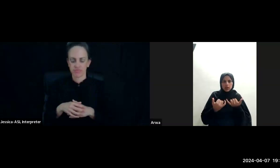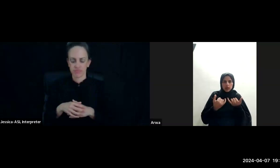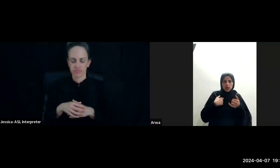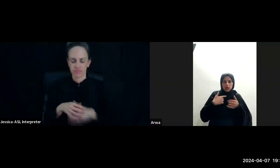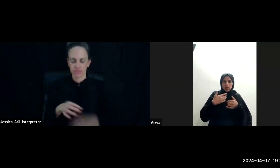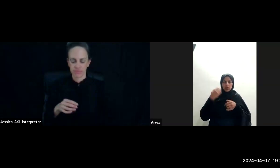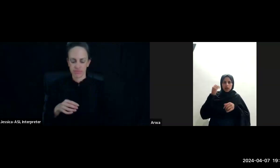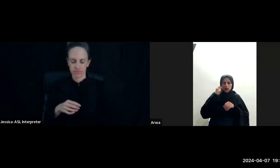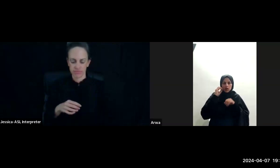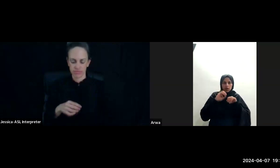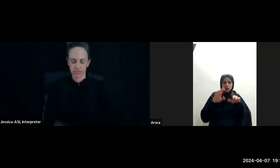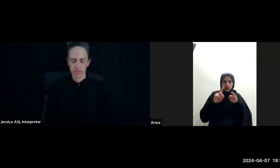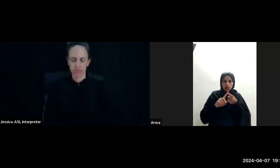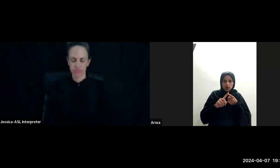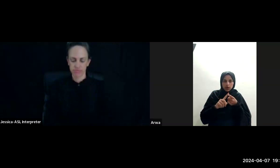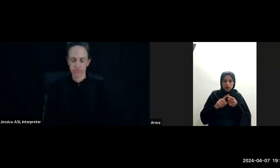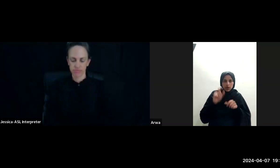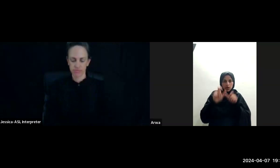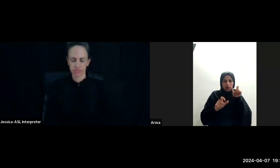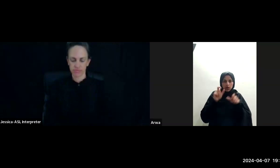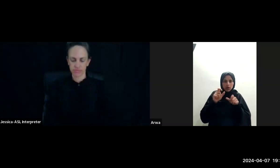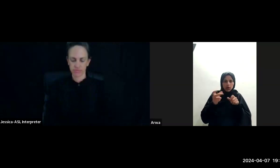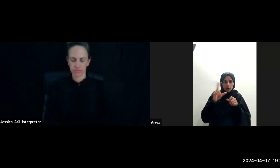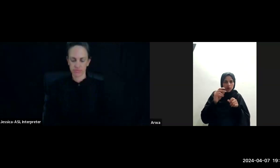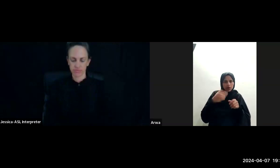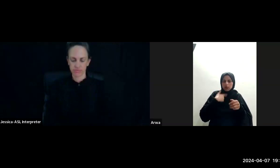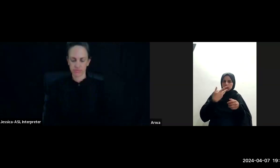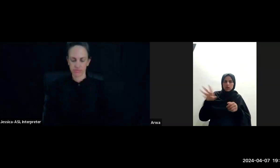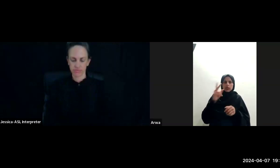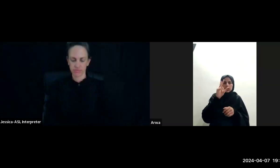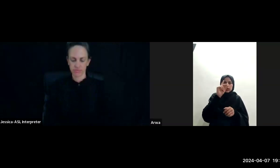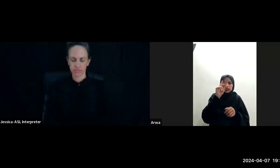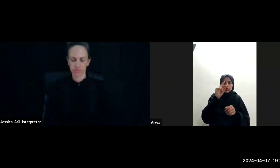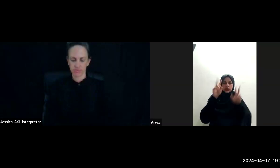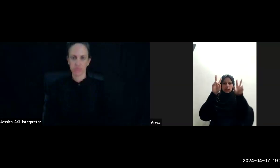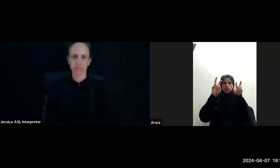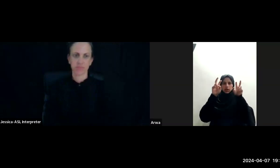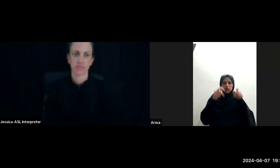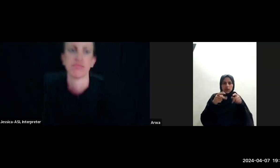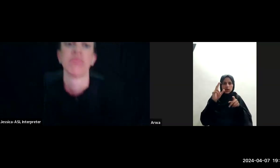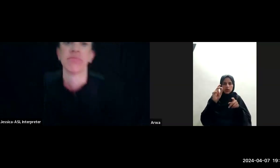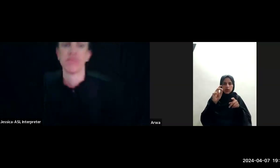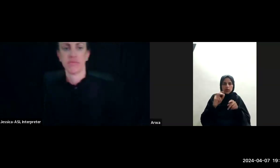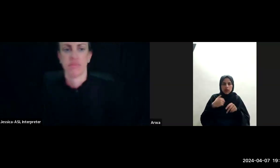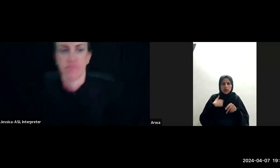to I'm not going to go all of them I go to to the second one straight away in a premarital situation